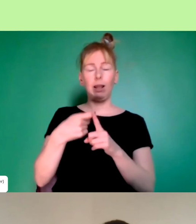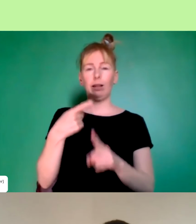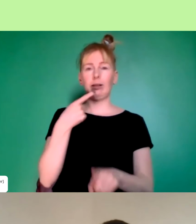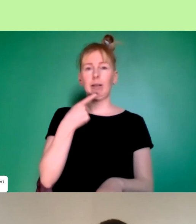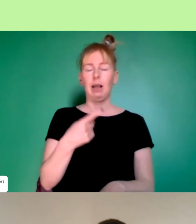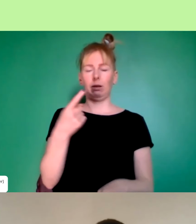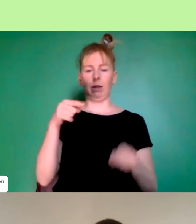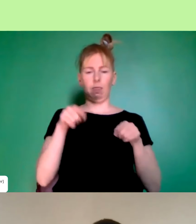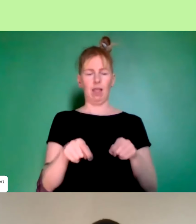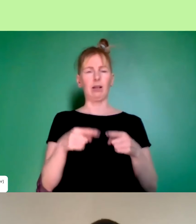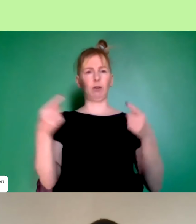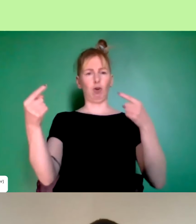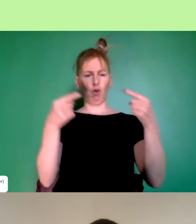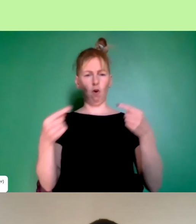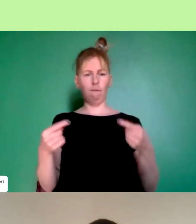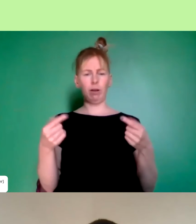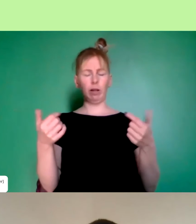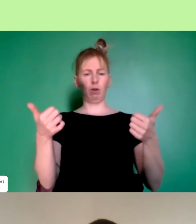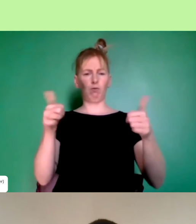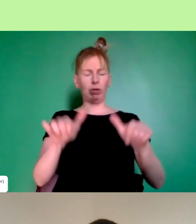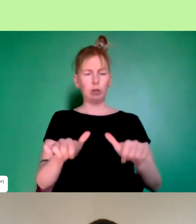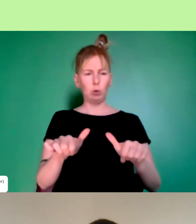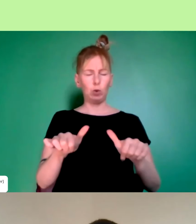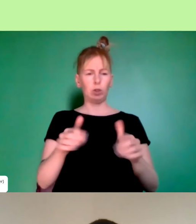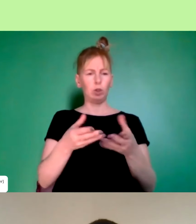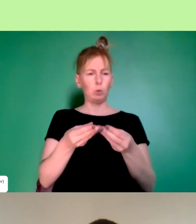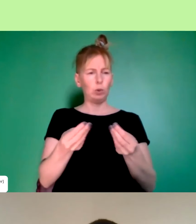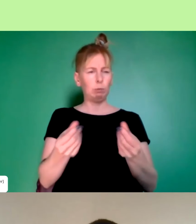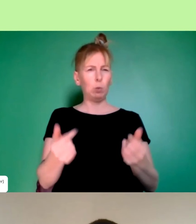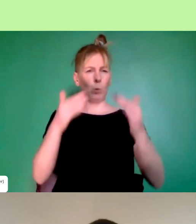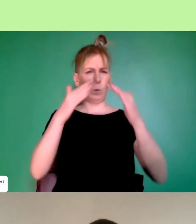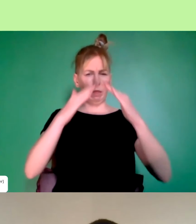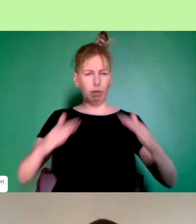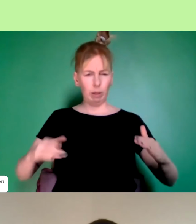order to maintain the hierarchical power system can only see certain facts and not